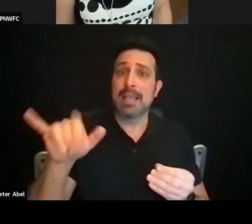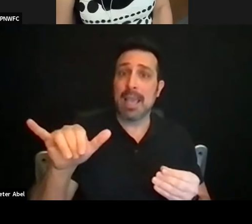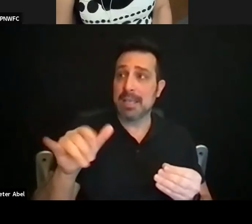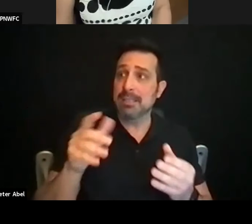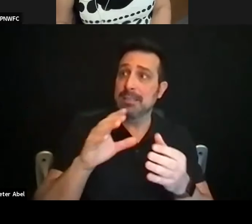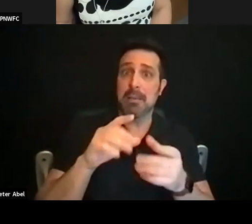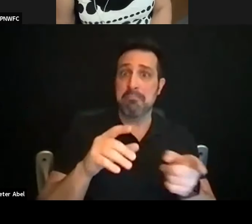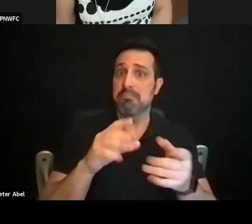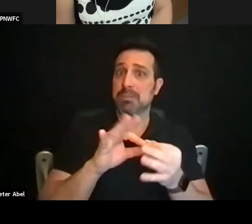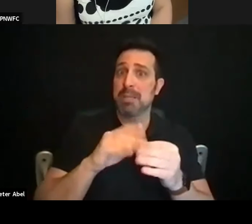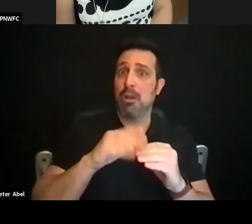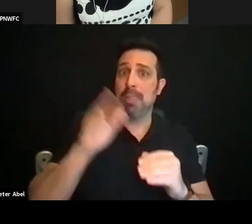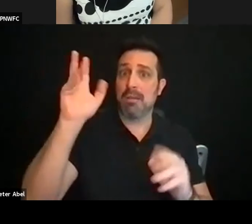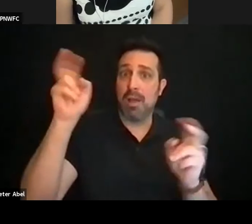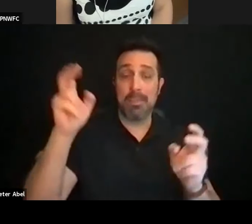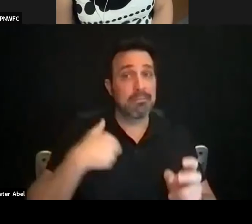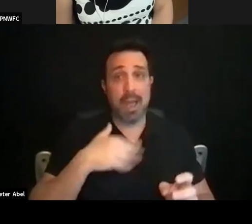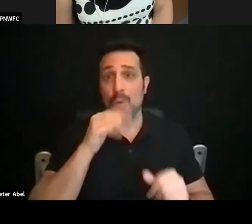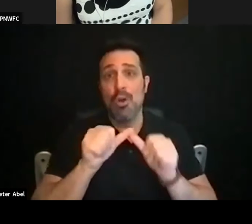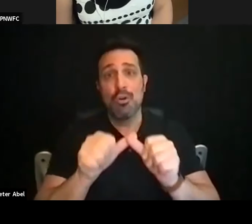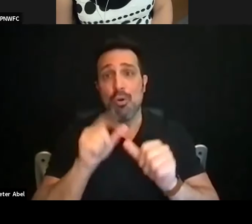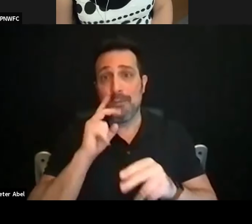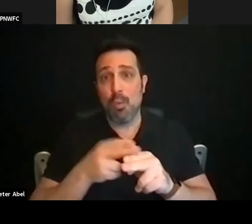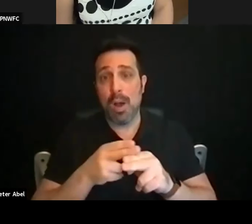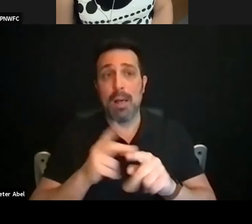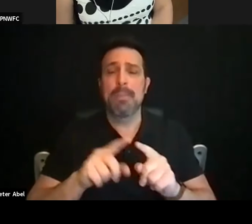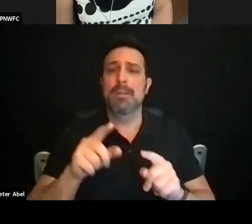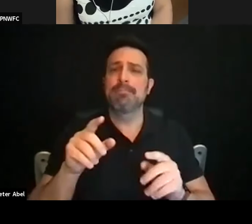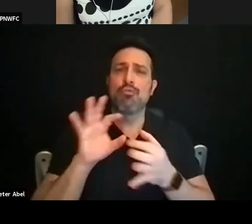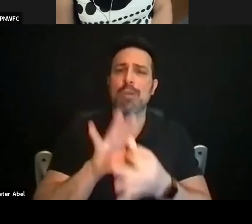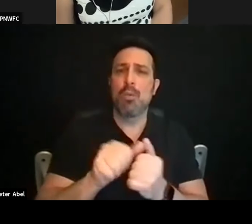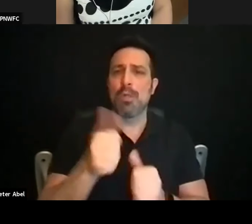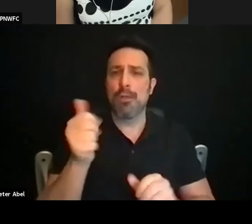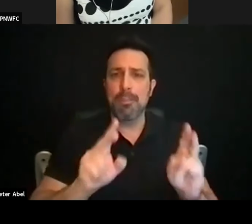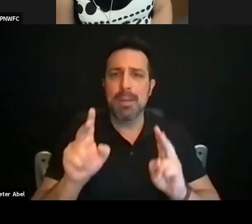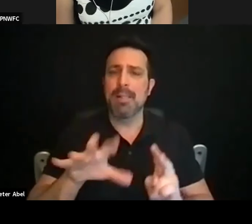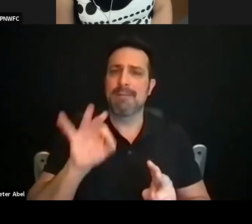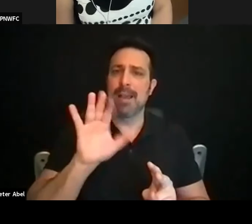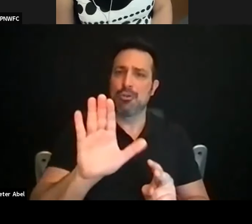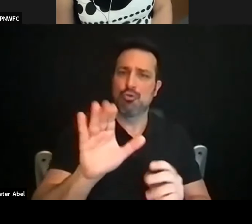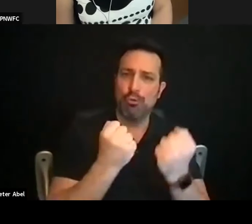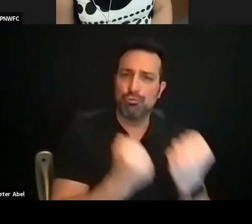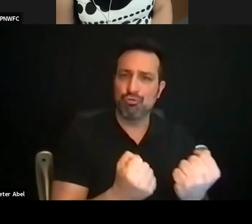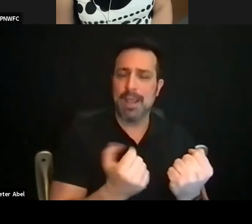years has brought me to a point where I don't have a problem speaking to anyone. If someone says